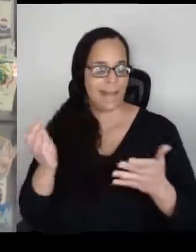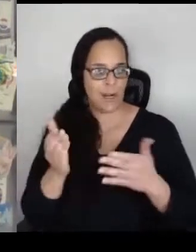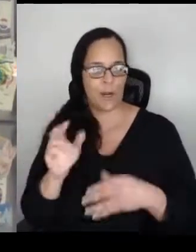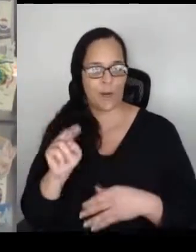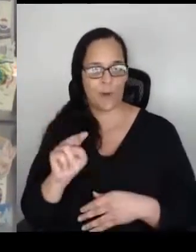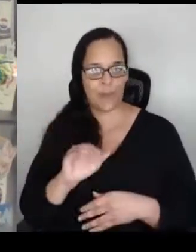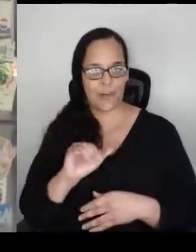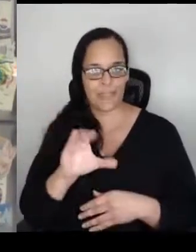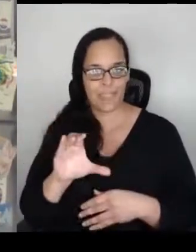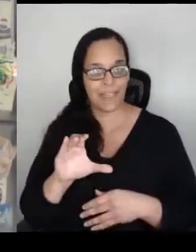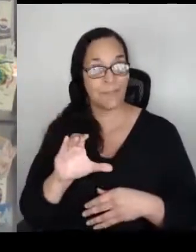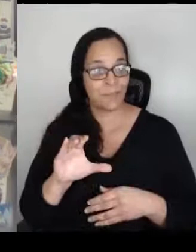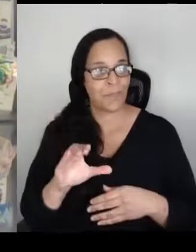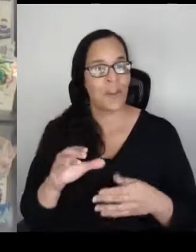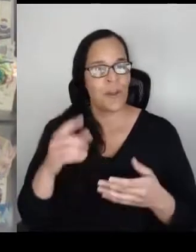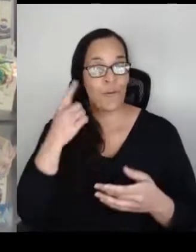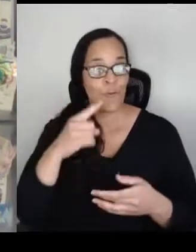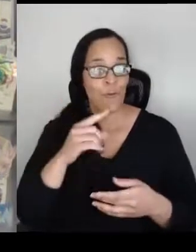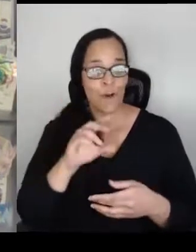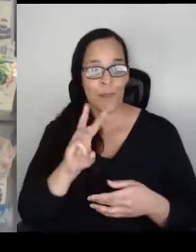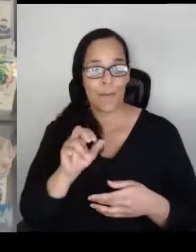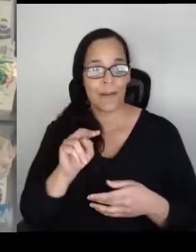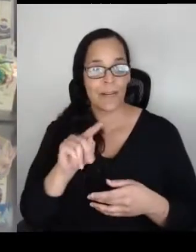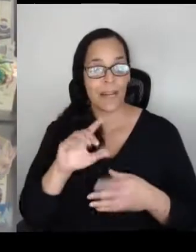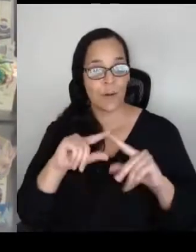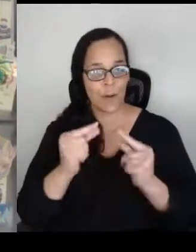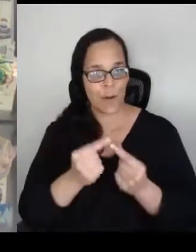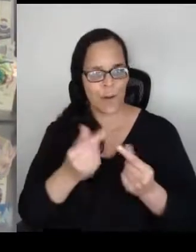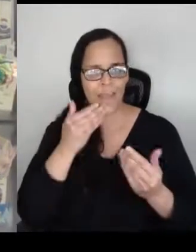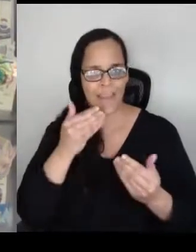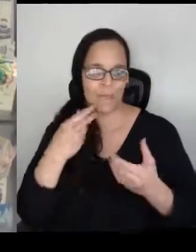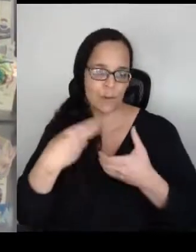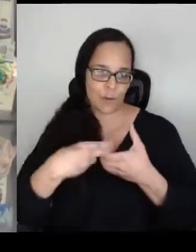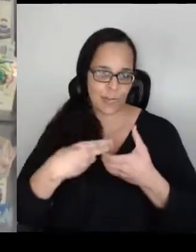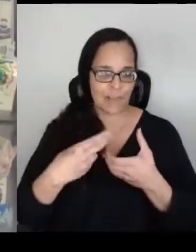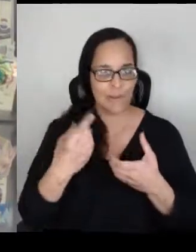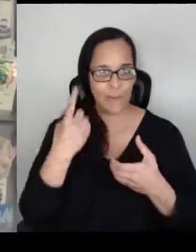I wanna thank you for joining us for the closing night of SOMETIMES WE MUST INTERFERE: